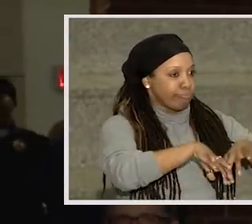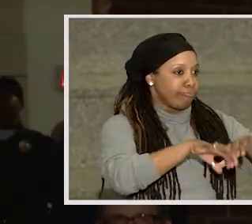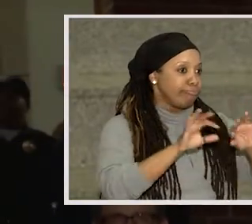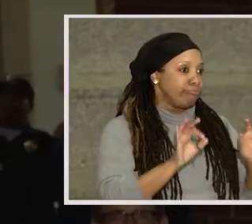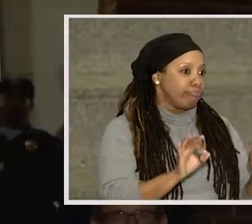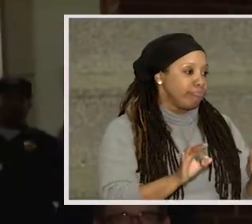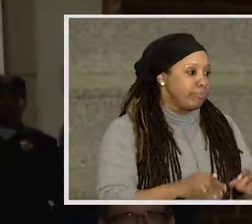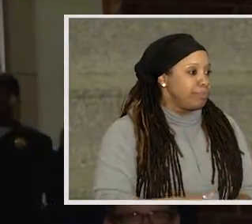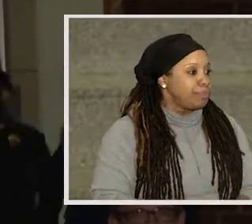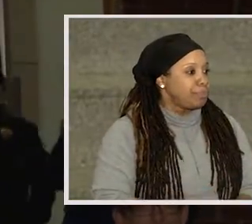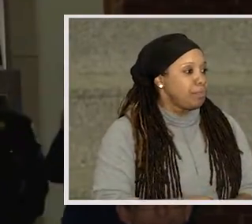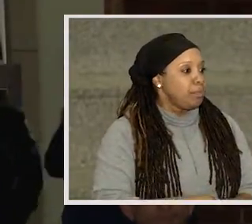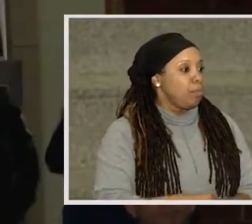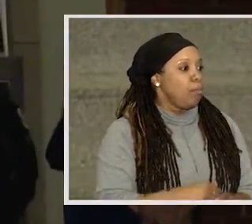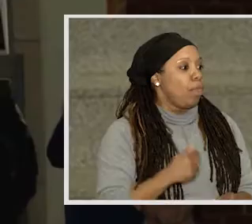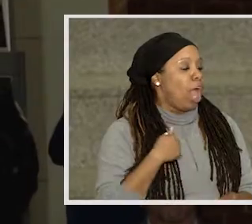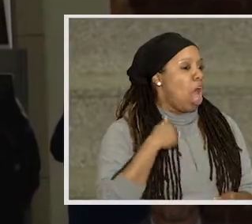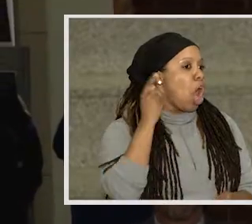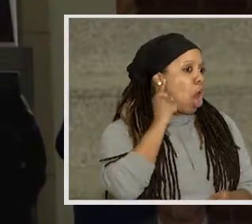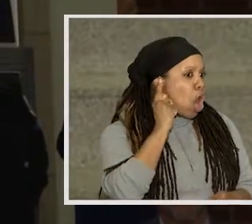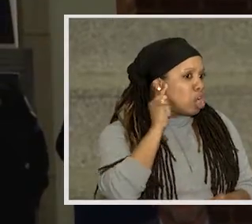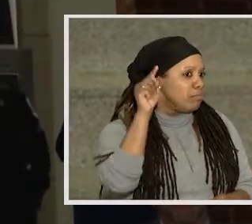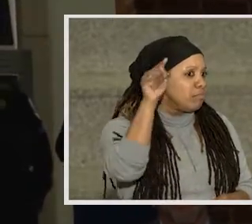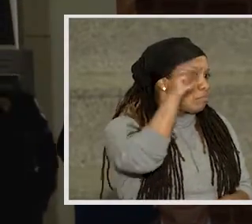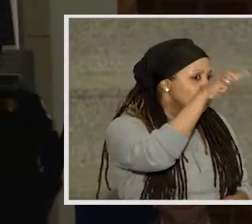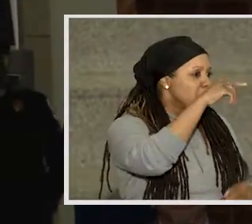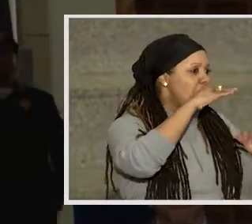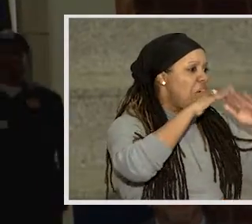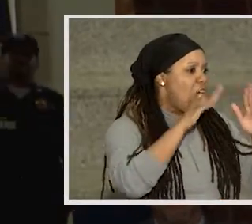MY TABLE THERE WAS A PERSON WHO WOULD HAVE DEVOTED 100% OF THE